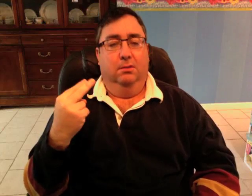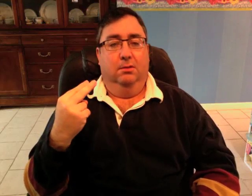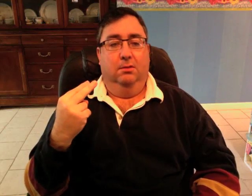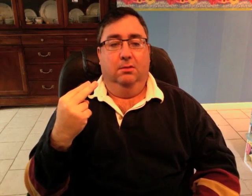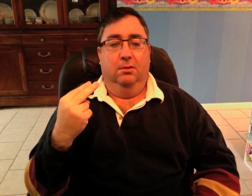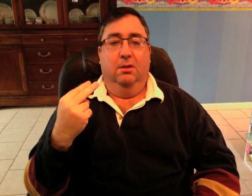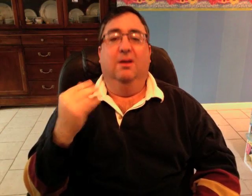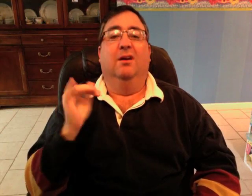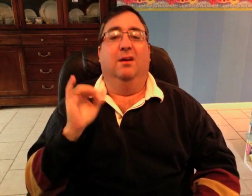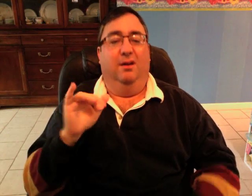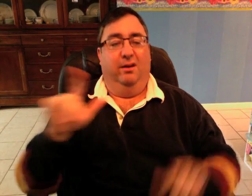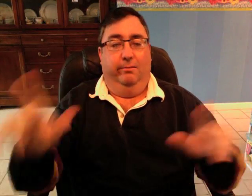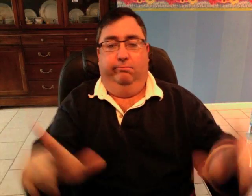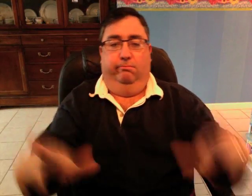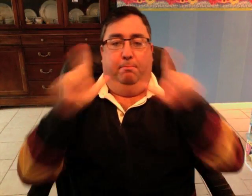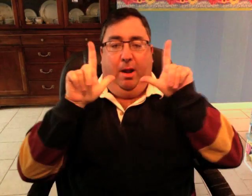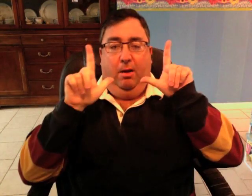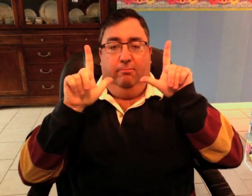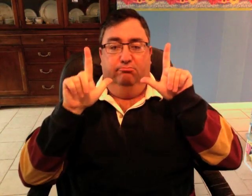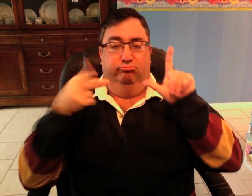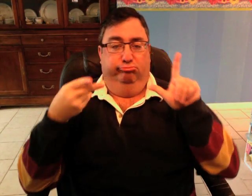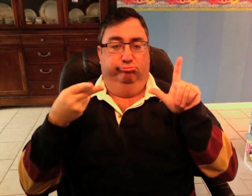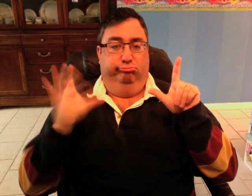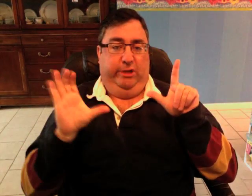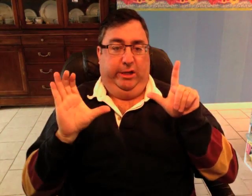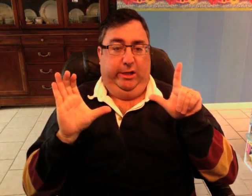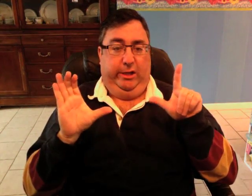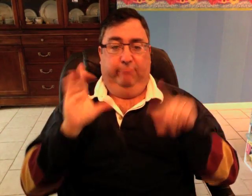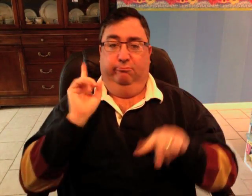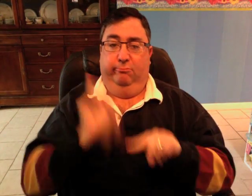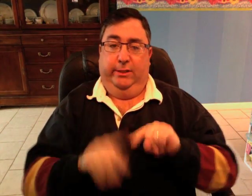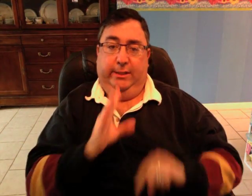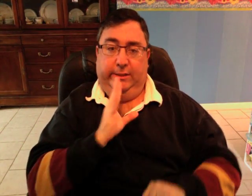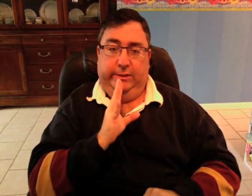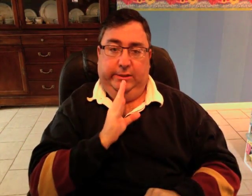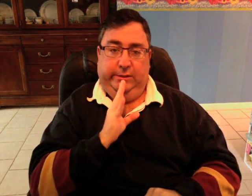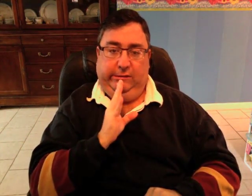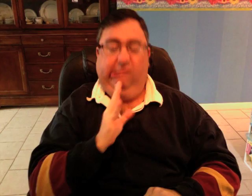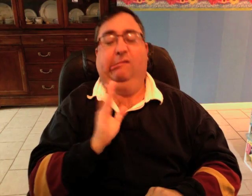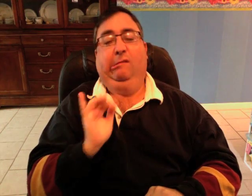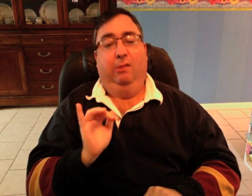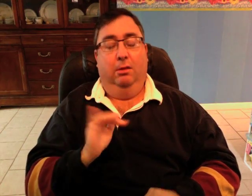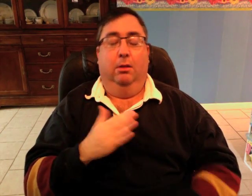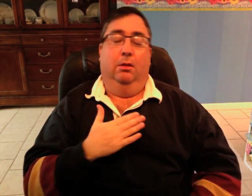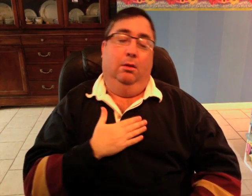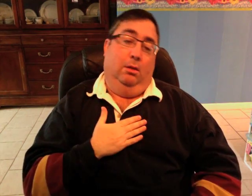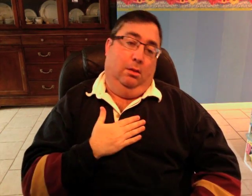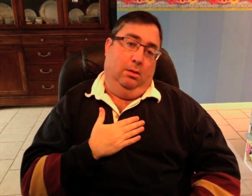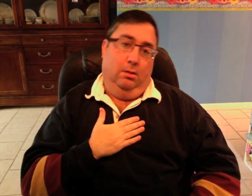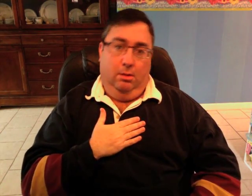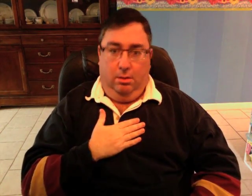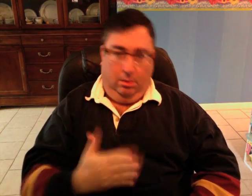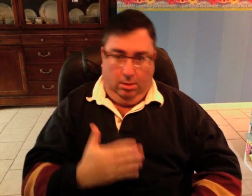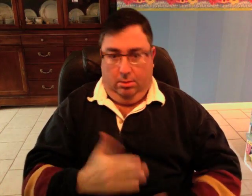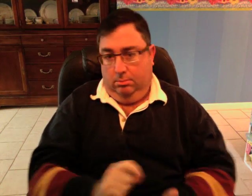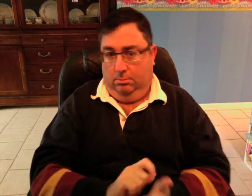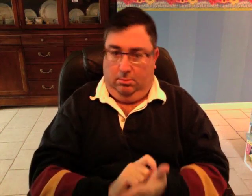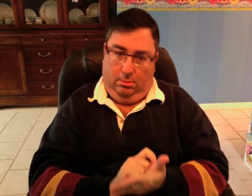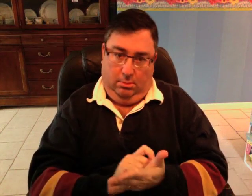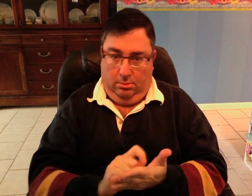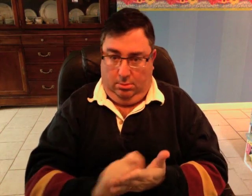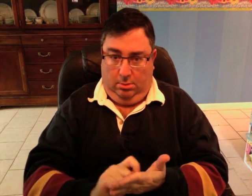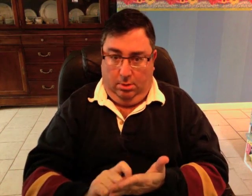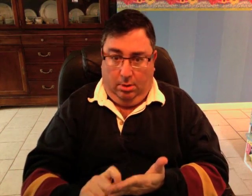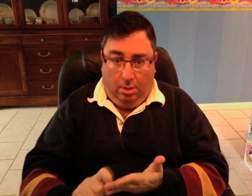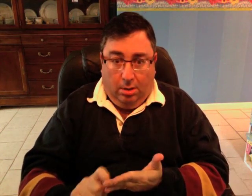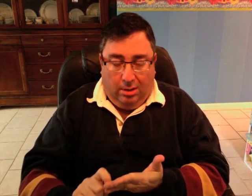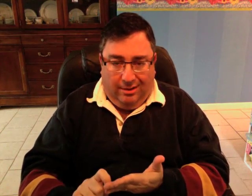the frame gets put on me that "He's handicapped, he can't talk", and they grudgingly get out paper and pencil to write.